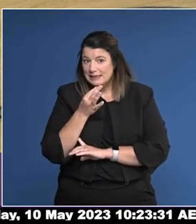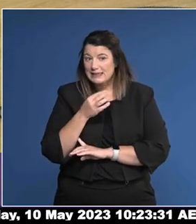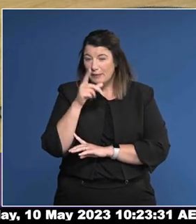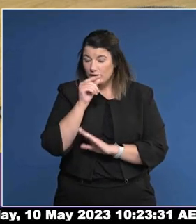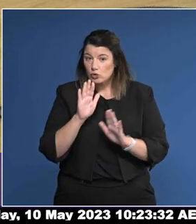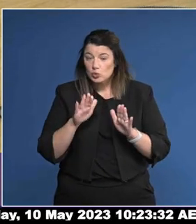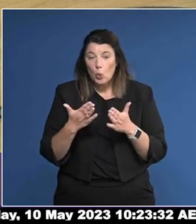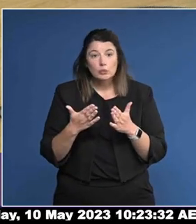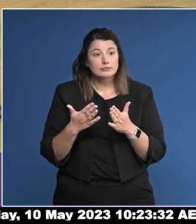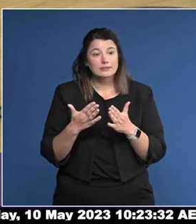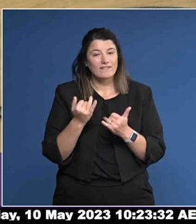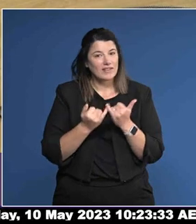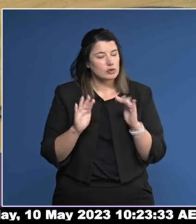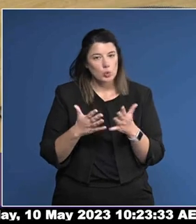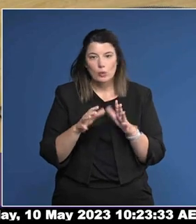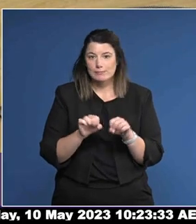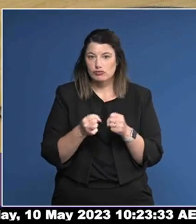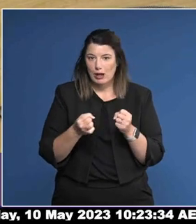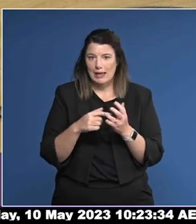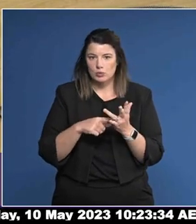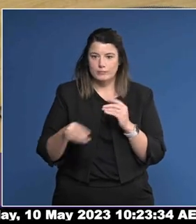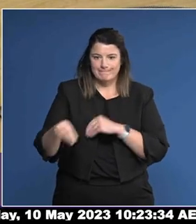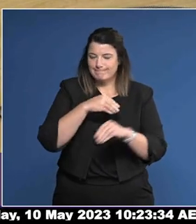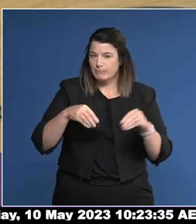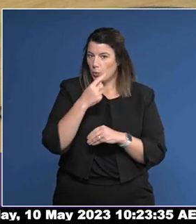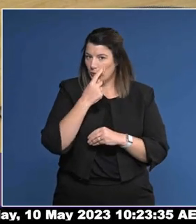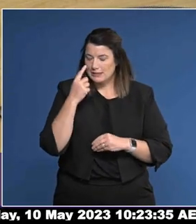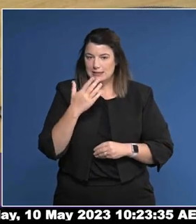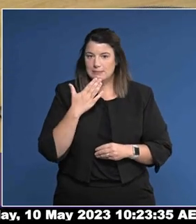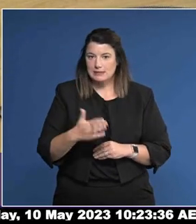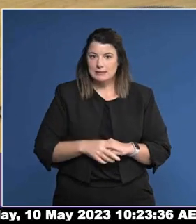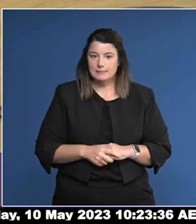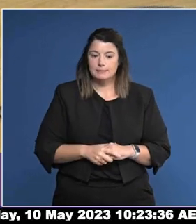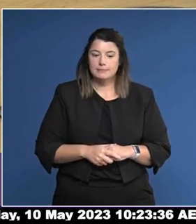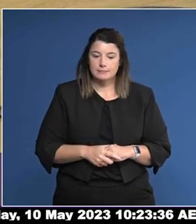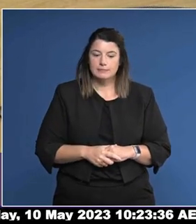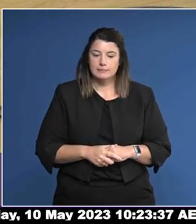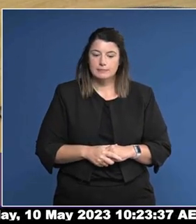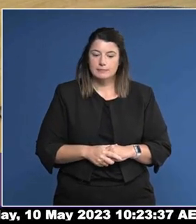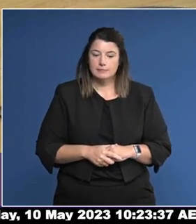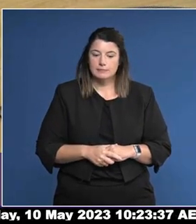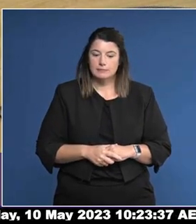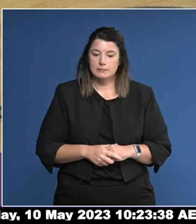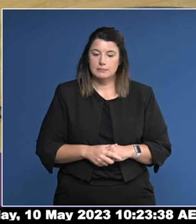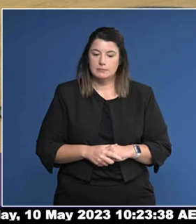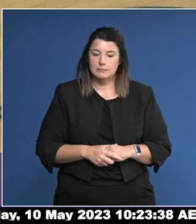very short break to reconstitute the hearing room. COMMISSIONER McEWIN: Before we do so, Ms McMillan and other parties with leave to